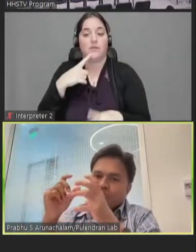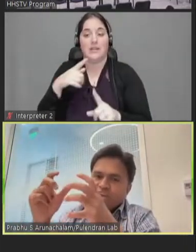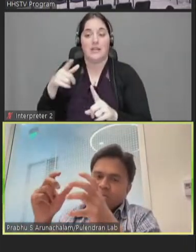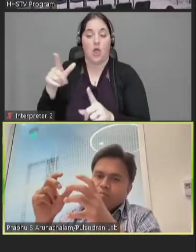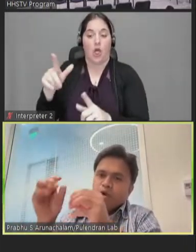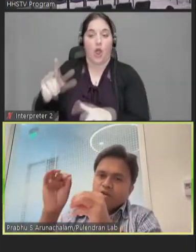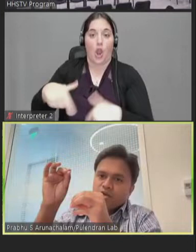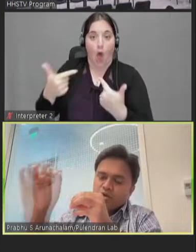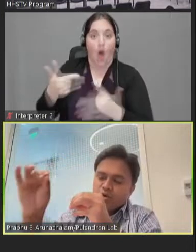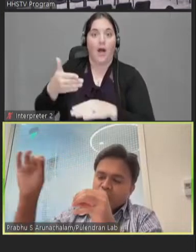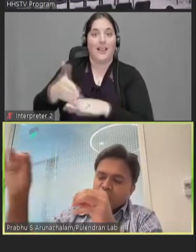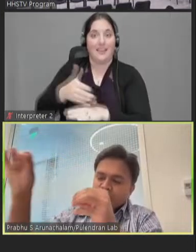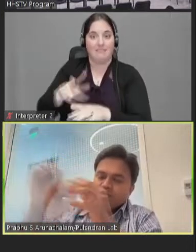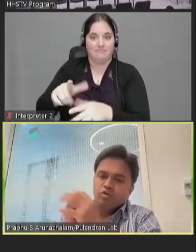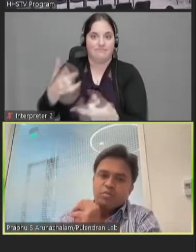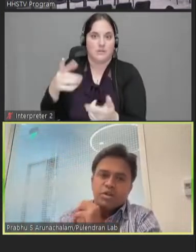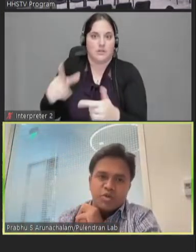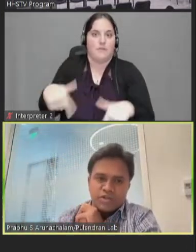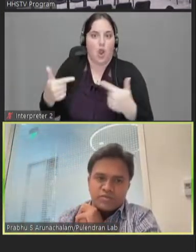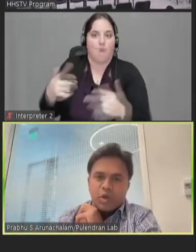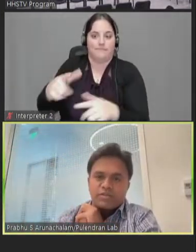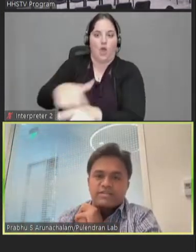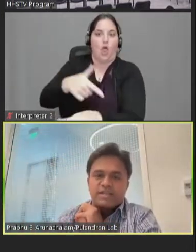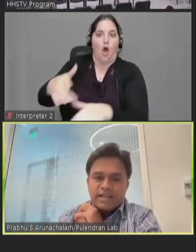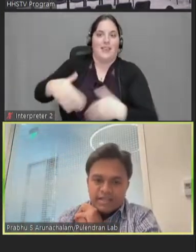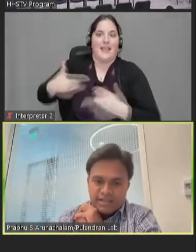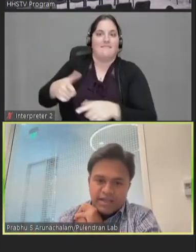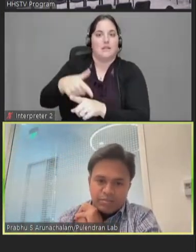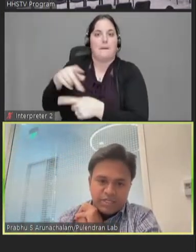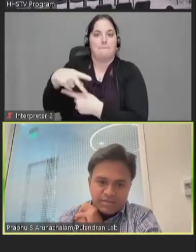are really important to induce durable immune responses. Next slide, please.